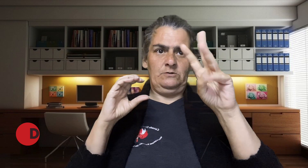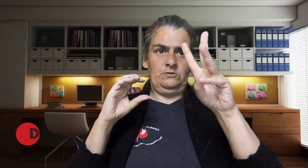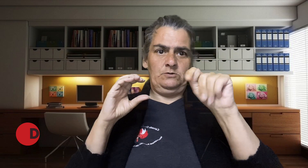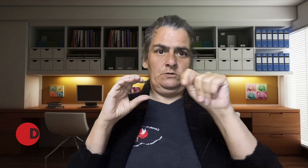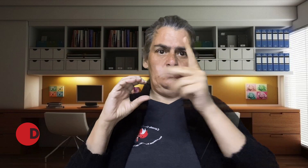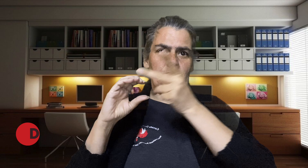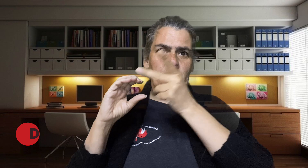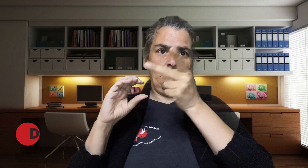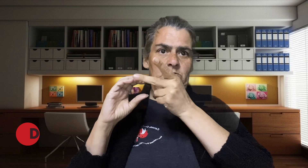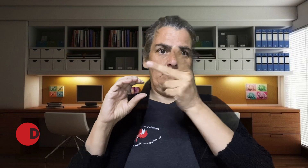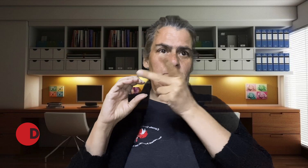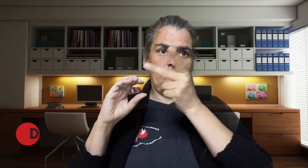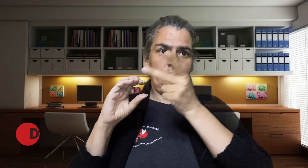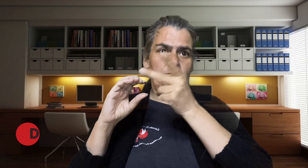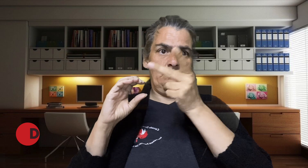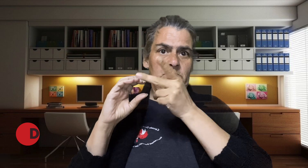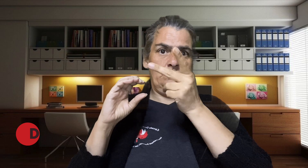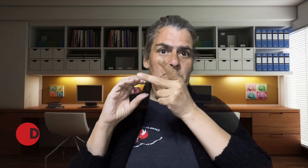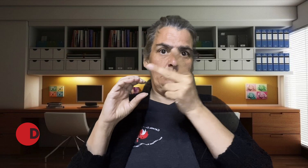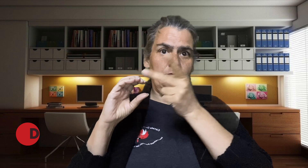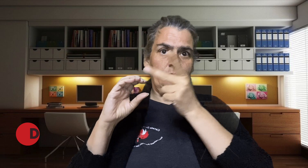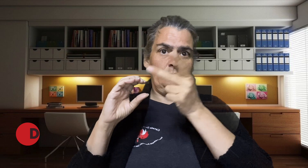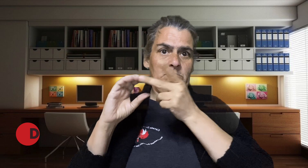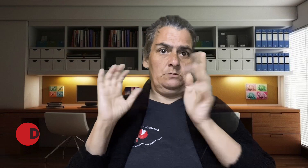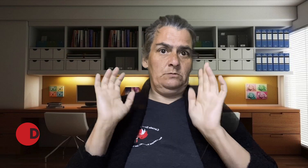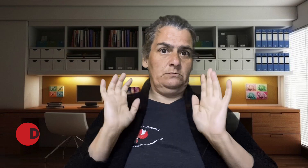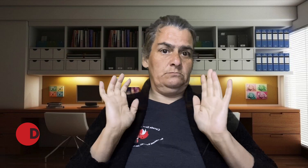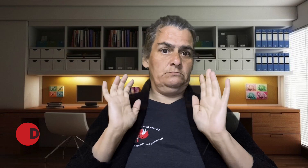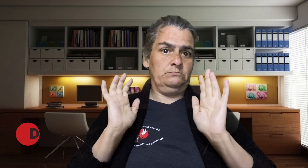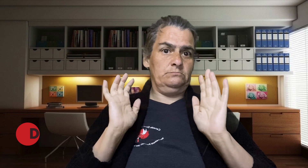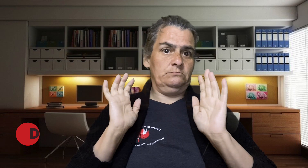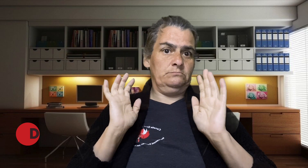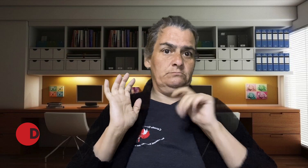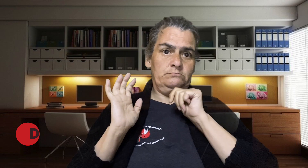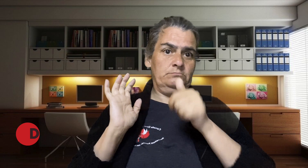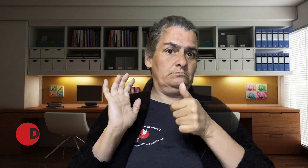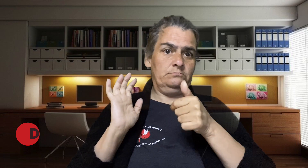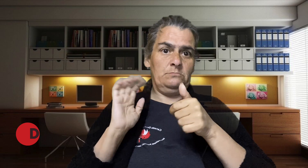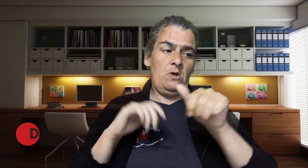Northwest Territories. Other provinces did use CERB as a deduction